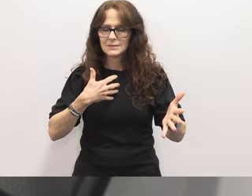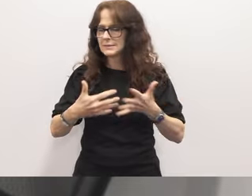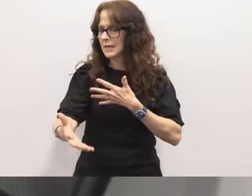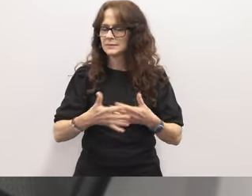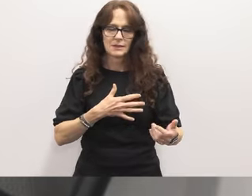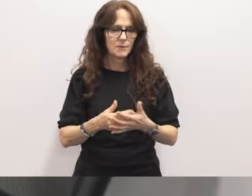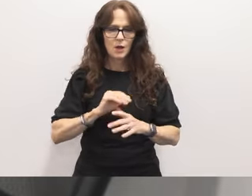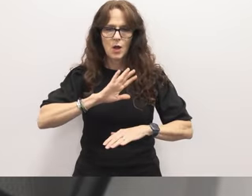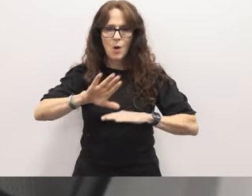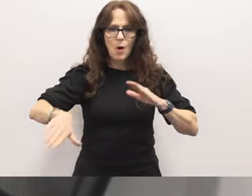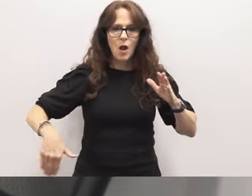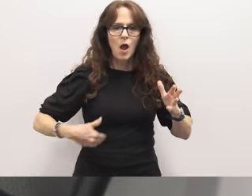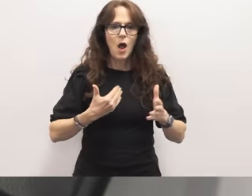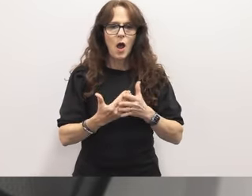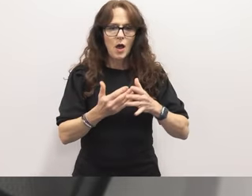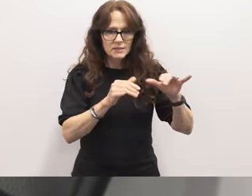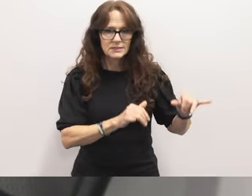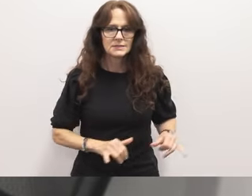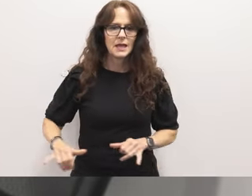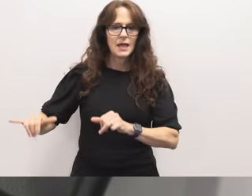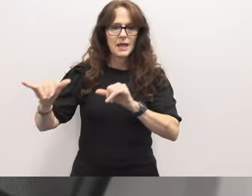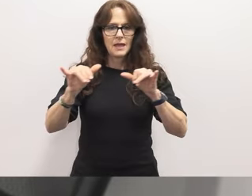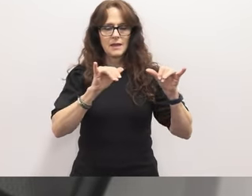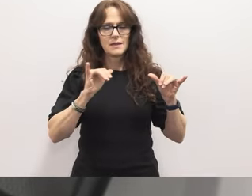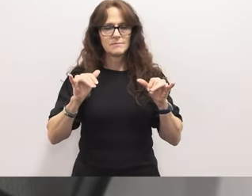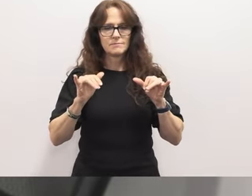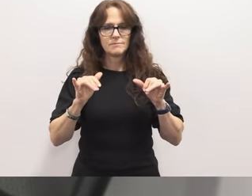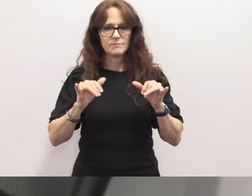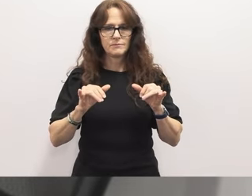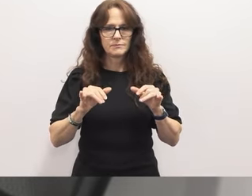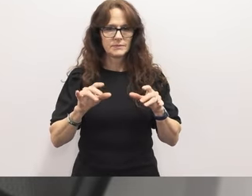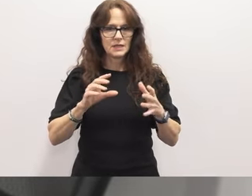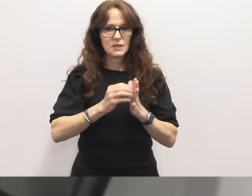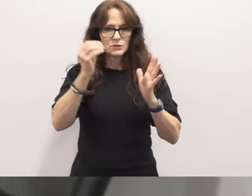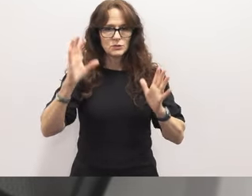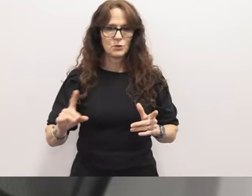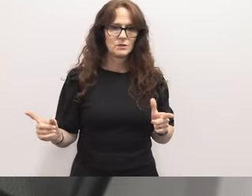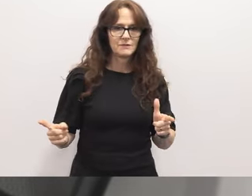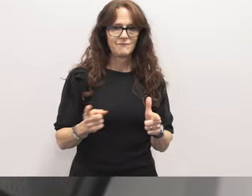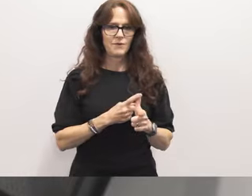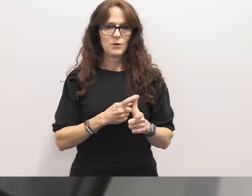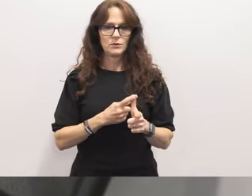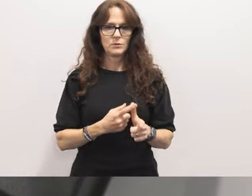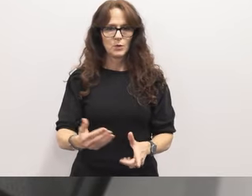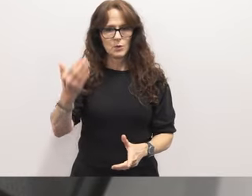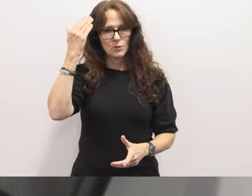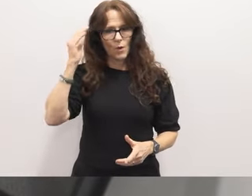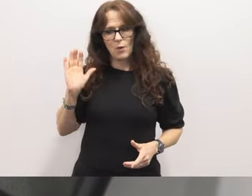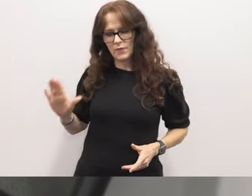We're all on that same page that we are putting our students first and we get to know their names, their stories.